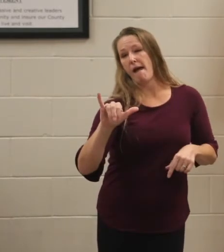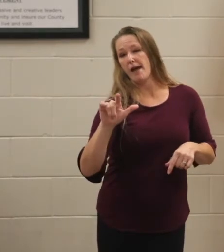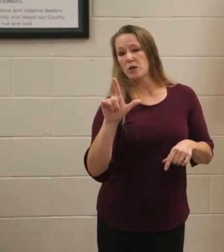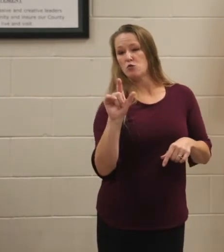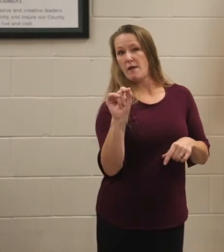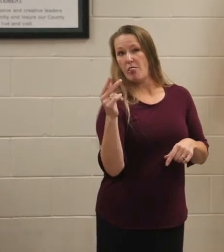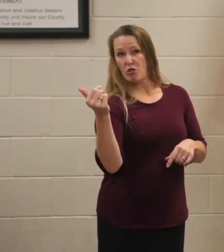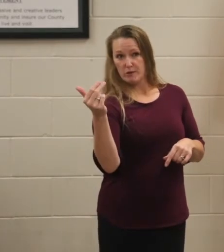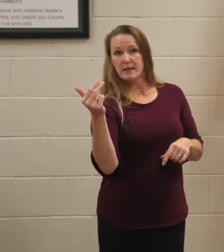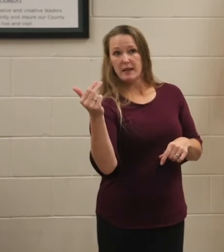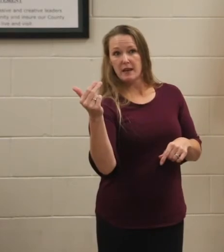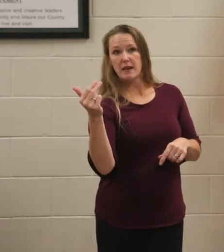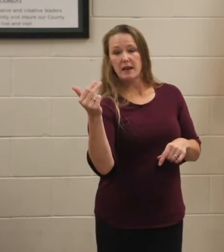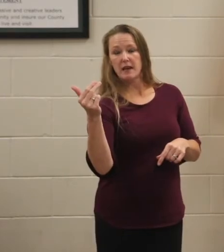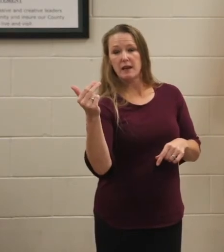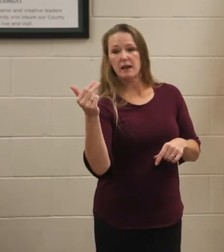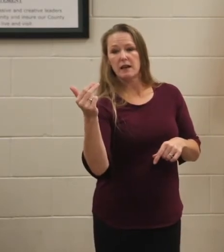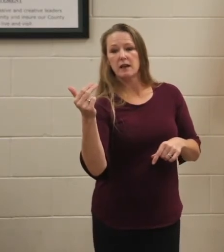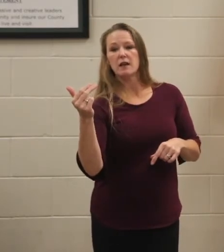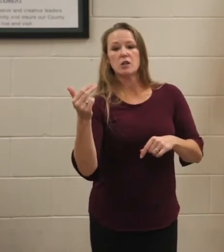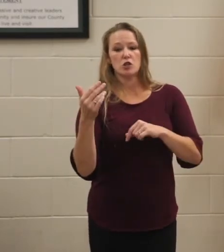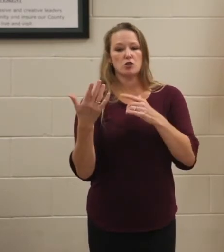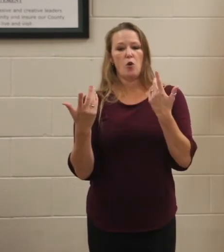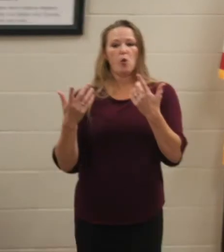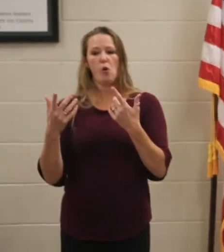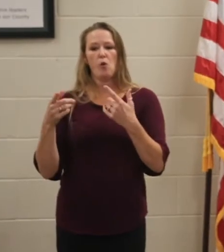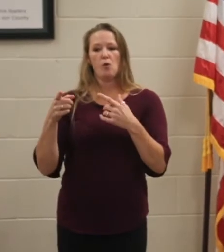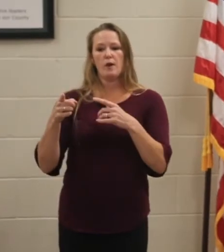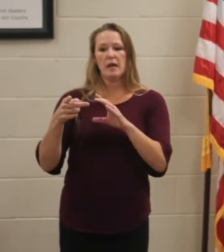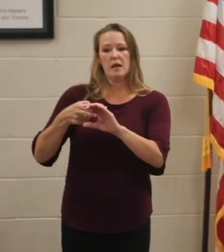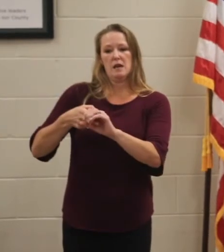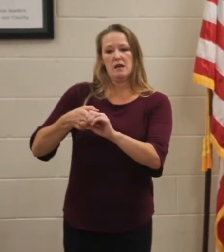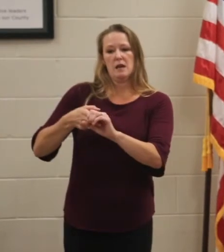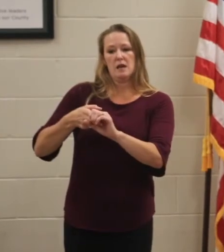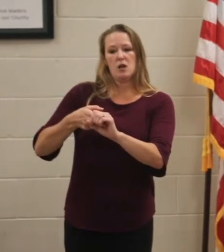from the county and went to work for the county of Riverside.